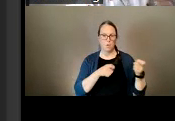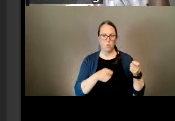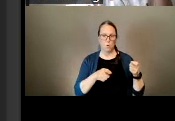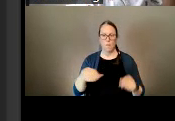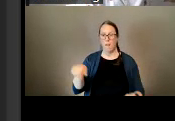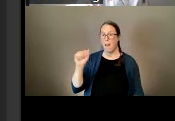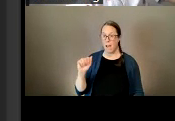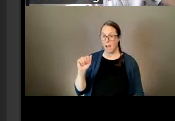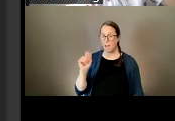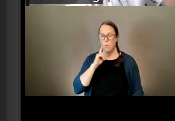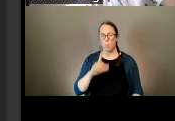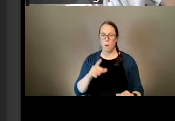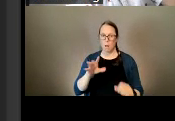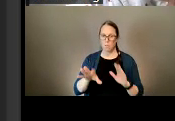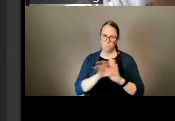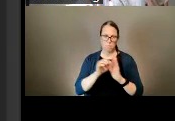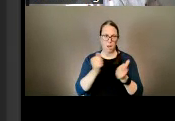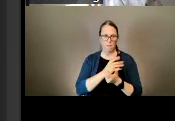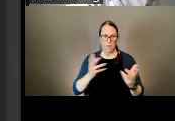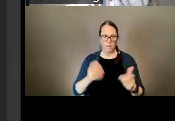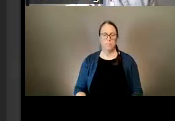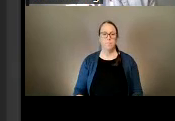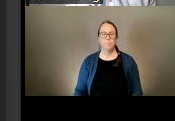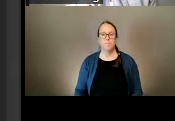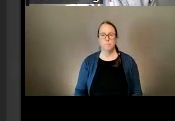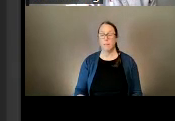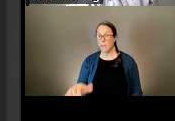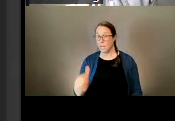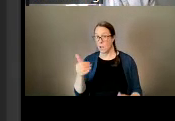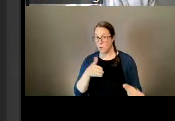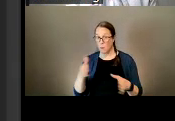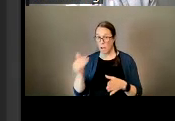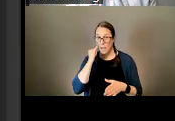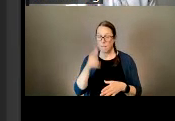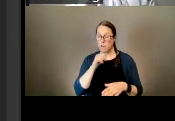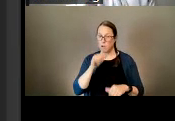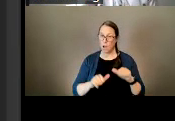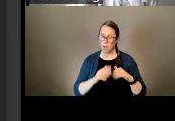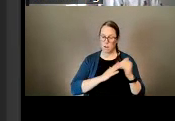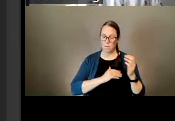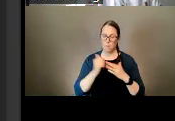That just highlights everything. Another way to do this if you are not comfortable using keyboard shortcuts